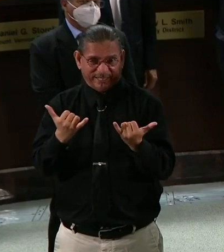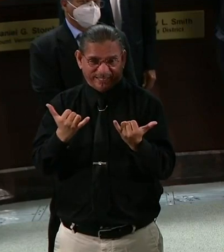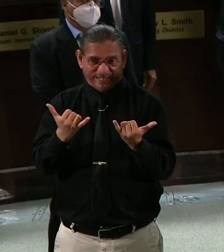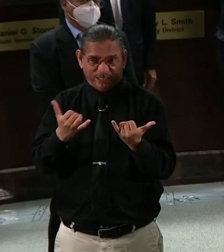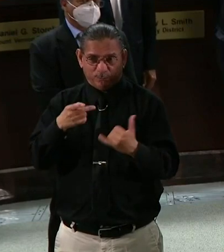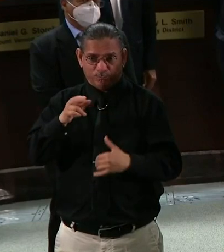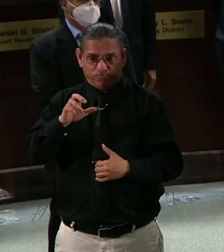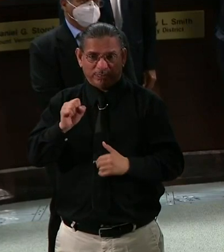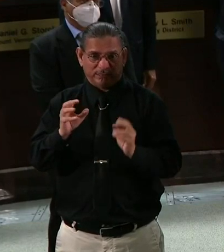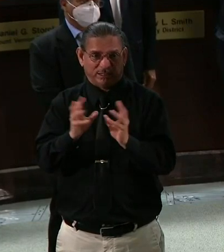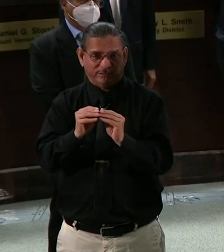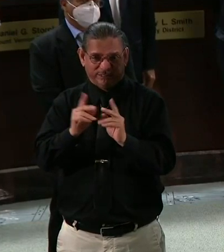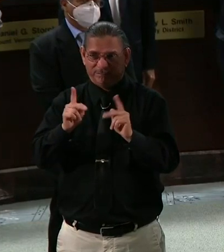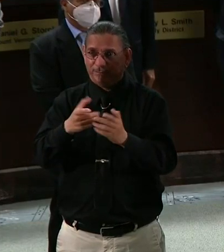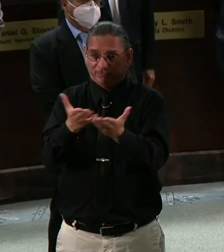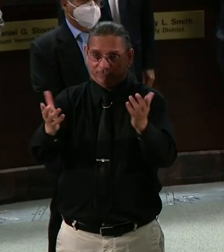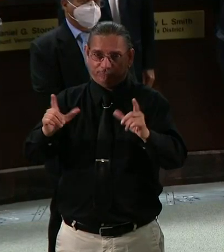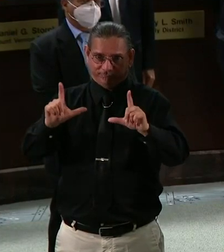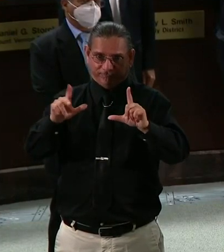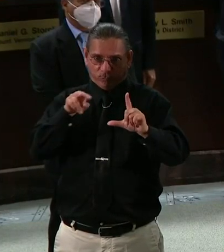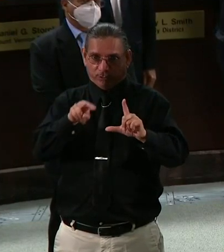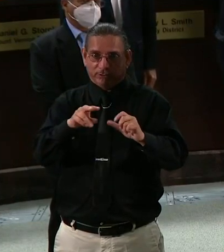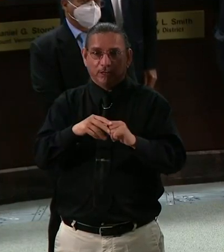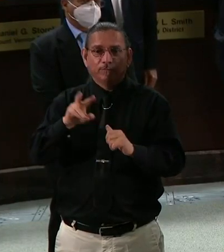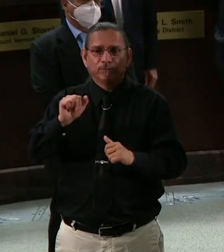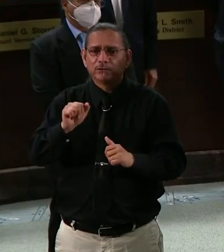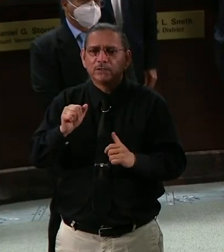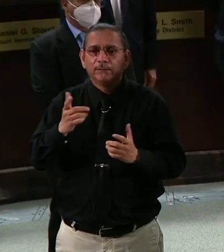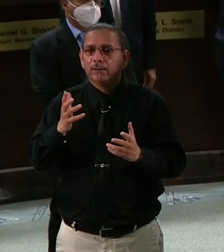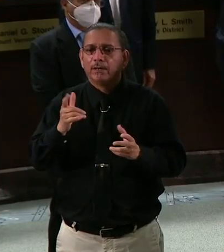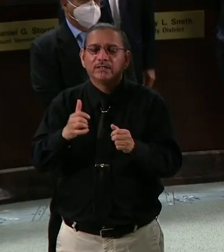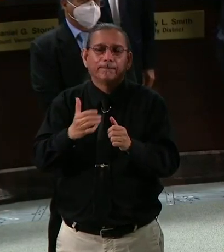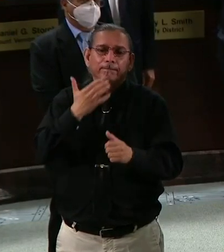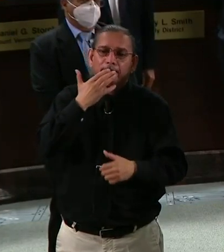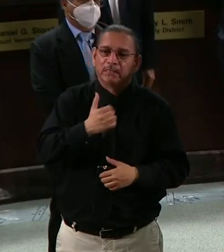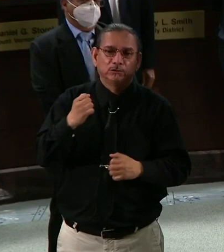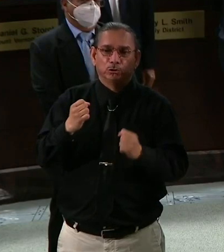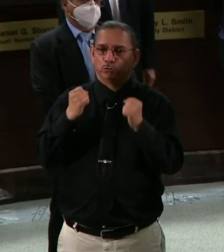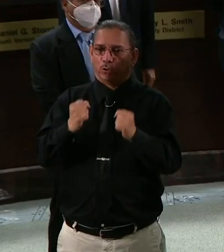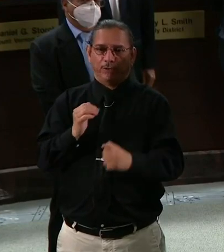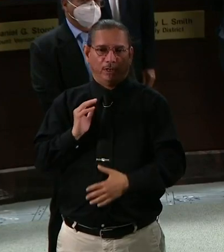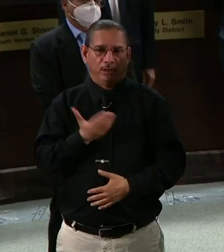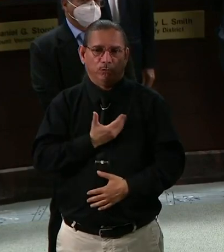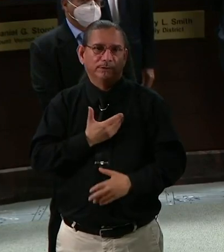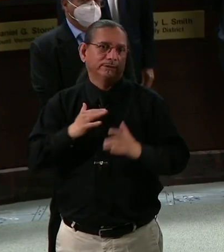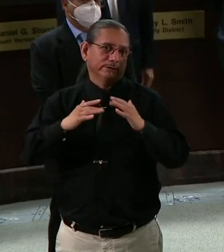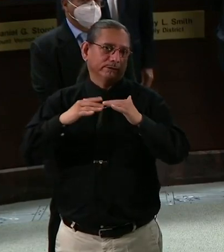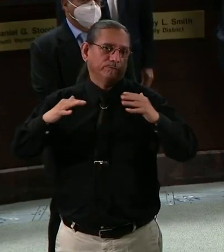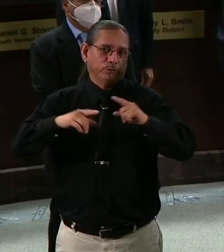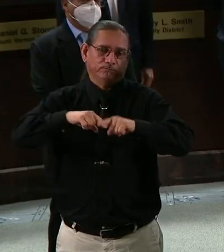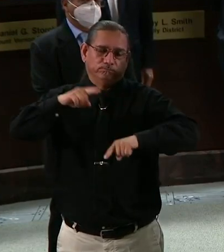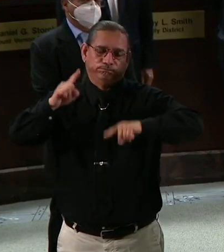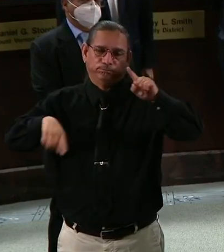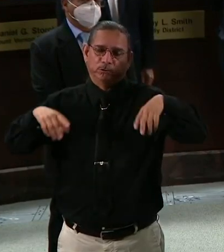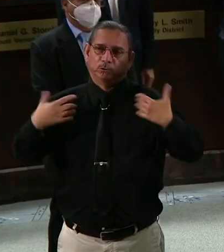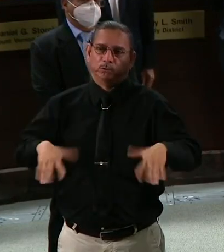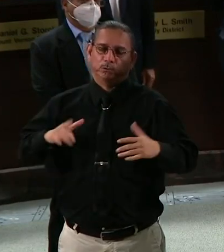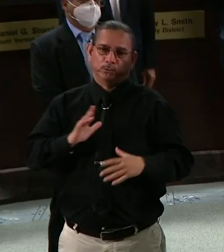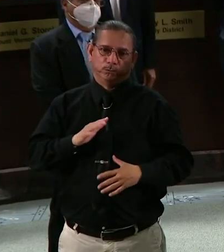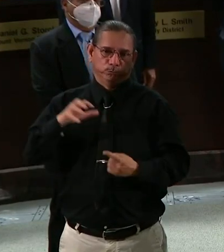OF WHAT PEOPLE ARE FOR WHO HAD WATCH THIS PRESS ON WITNESS AND